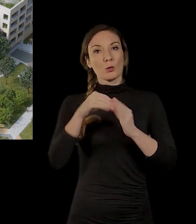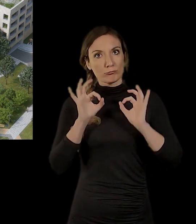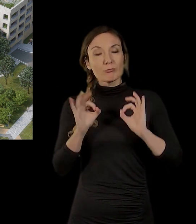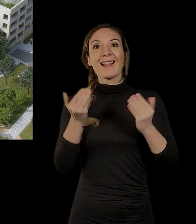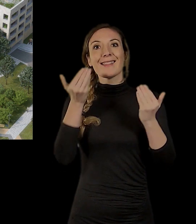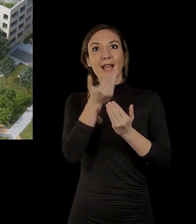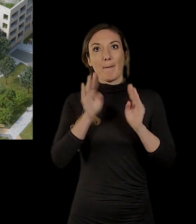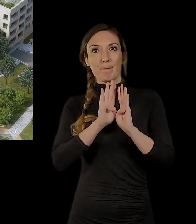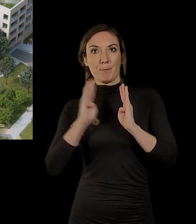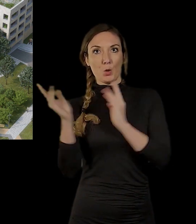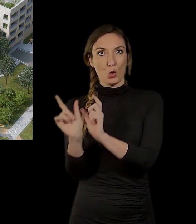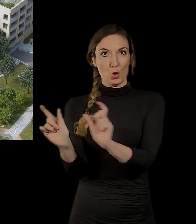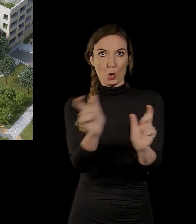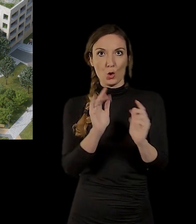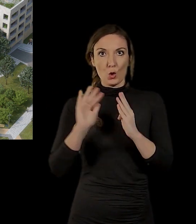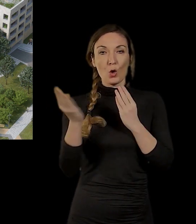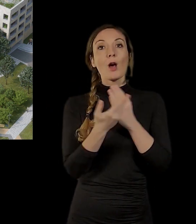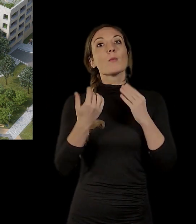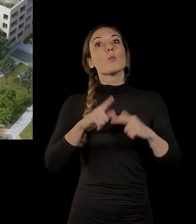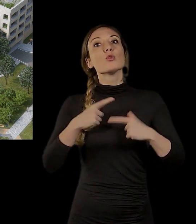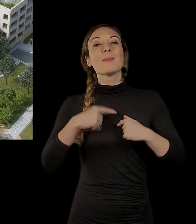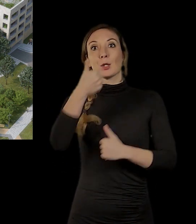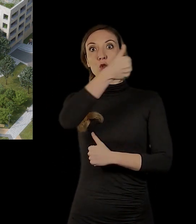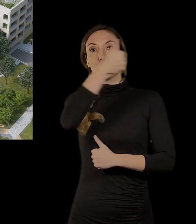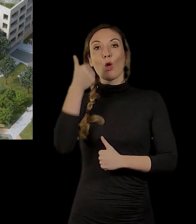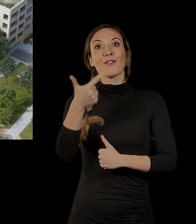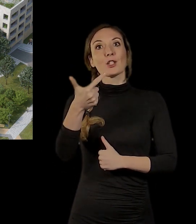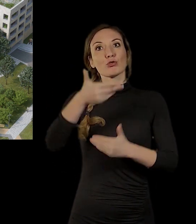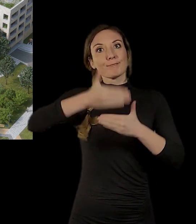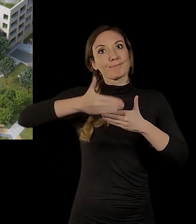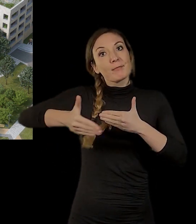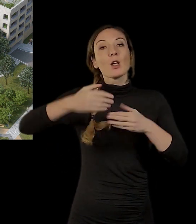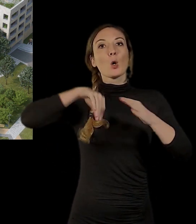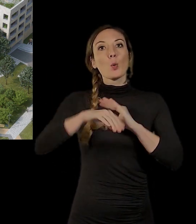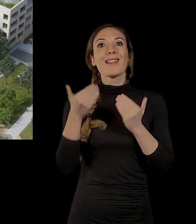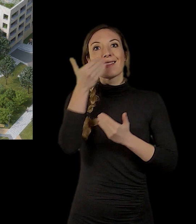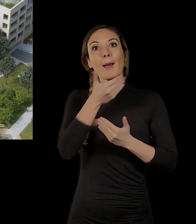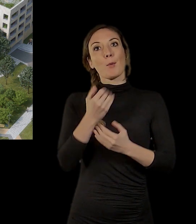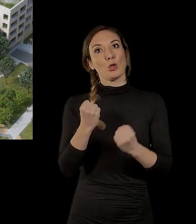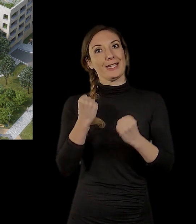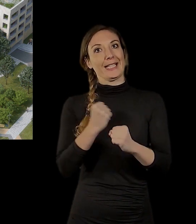than a standard building or a reference building. We already routinely use heat recovery.